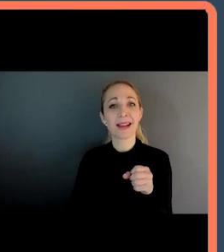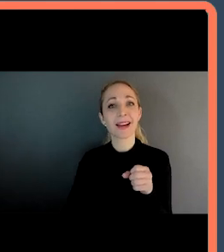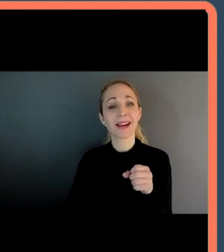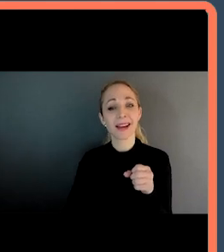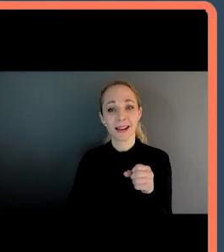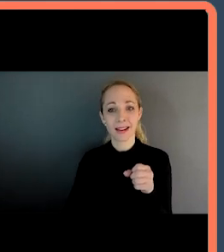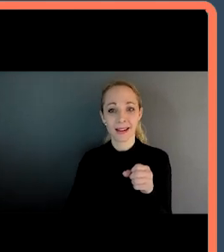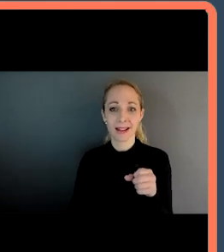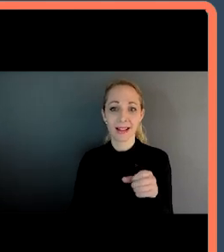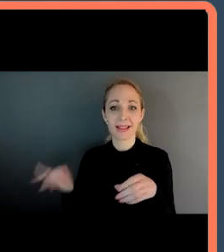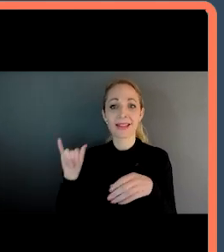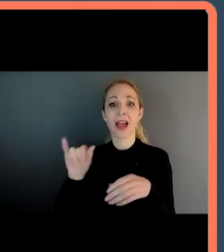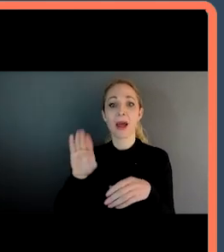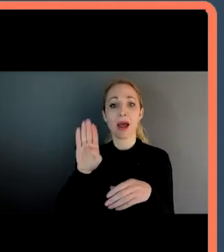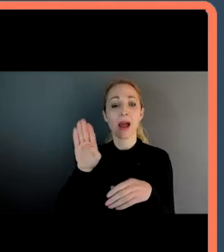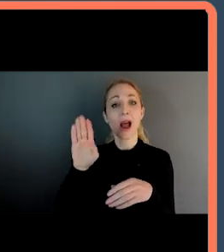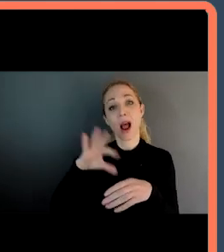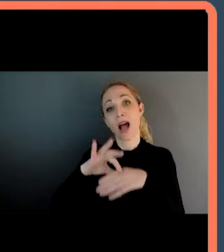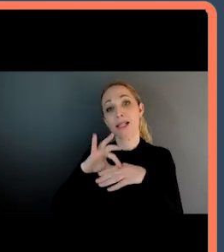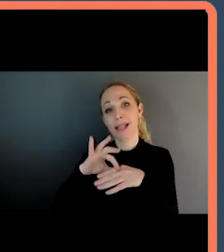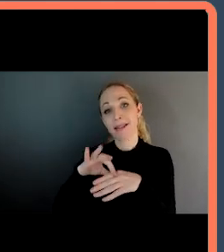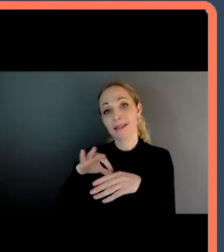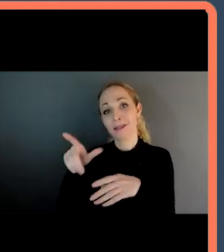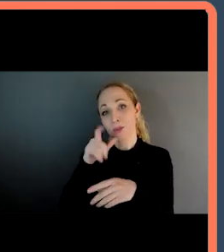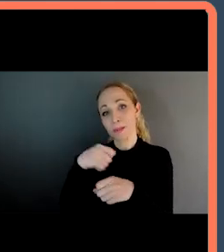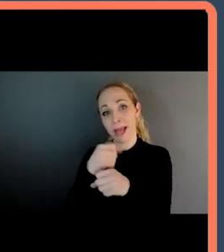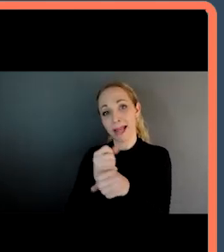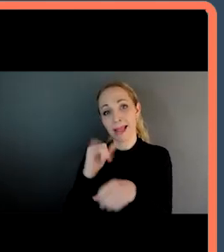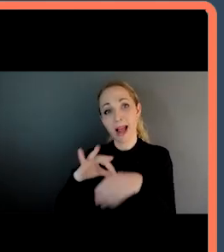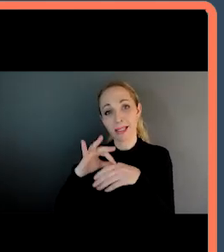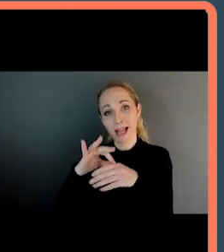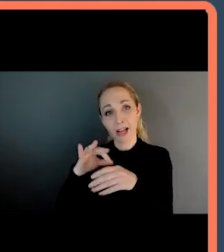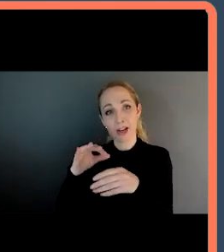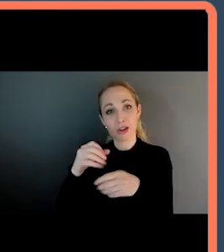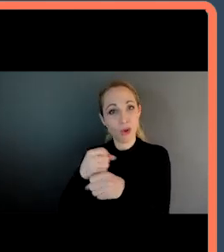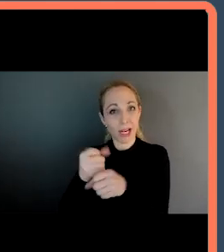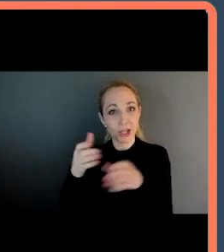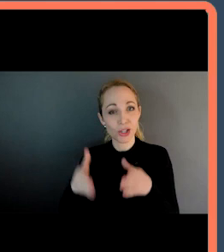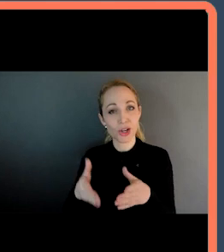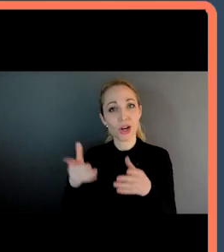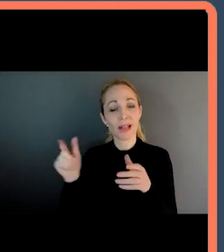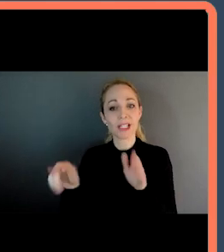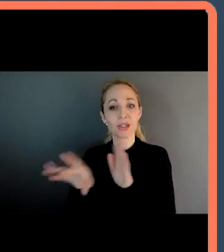CONTENT CREATOR CAN CHOOSE WHETHER OR NOT THE MEMBERSHIP-BASED LINKS WILL APPEAR IN THE MENU.